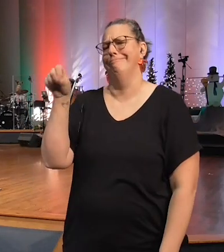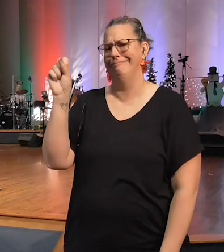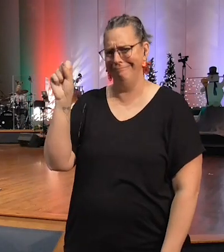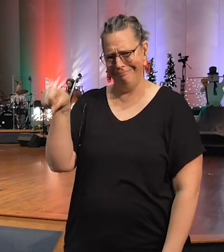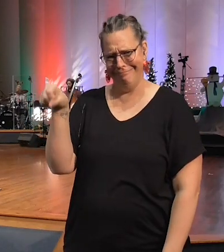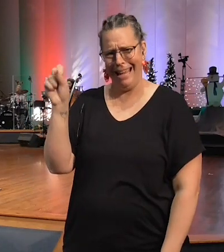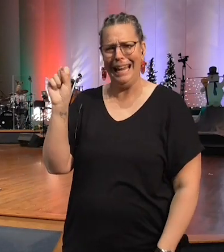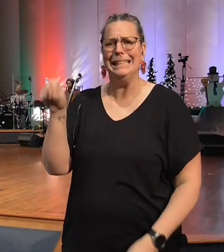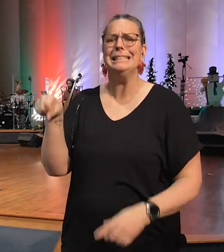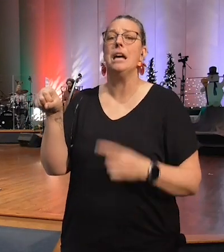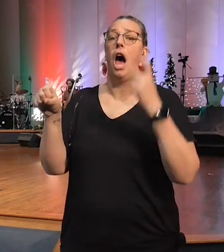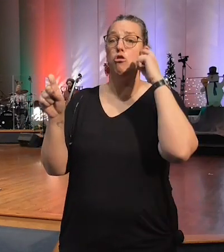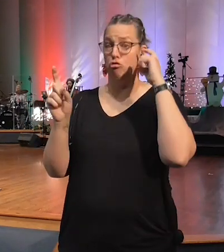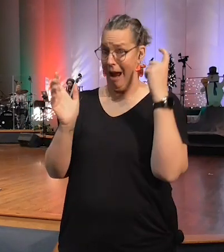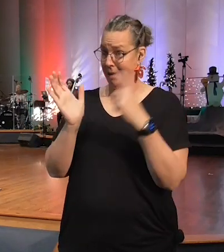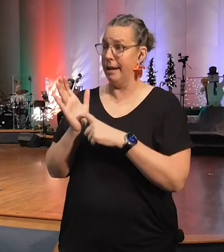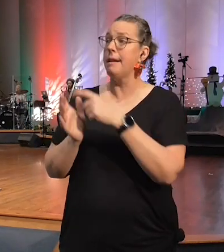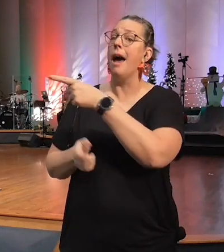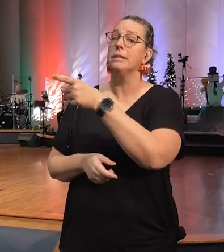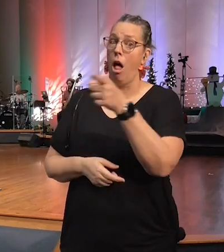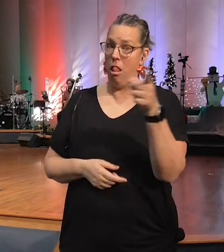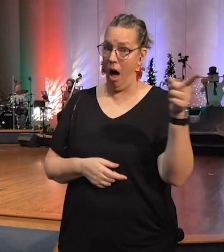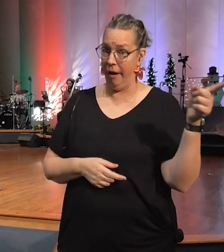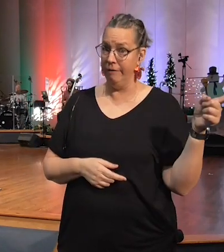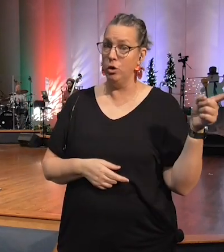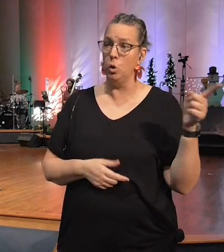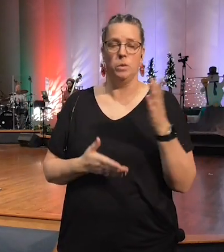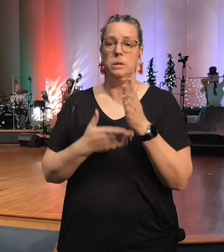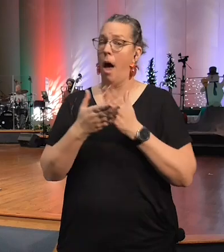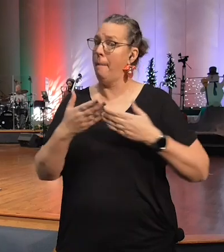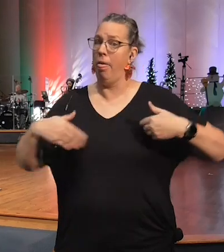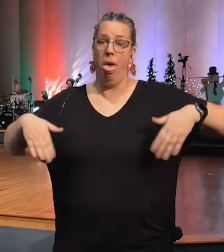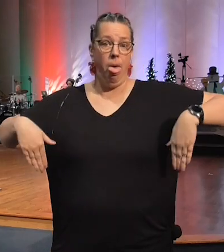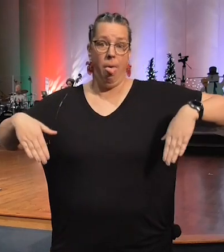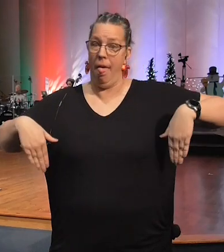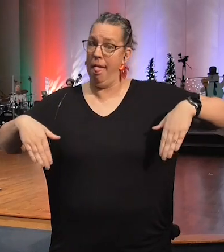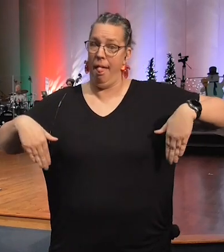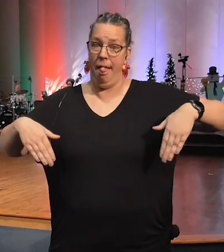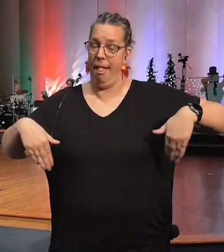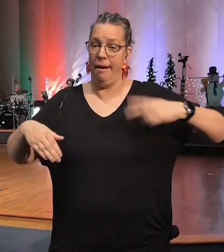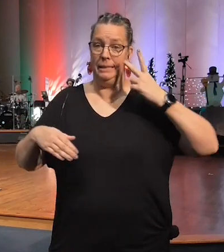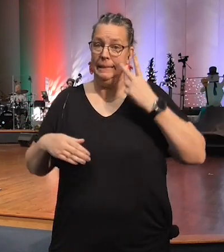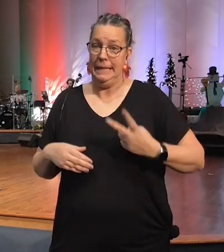we're done here and talk to some of the kids oh absolutely now I recognize a lot of you already